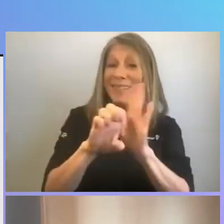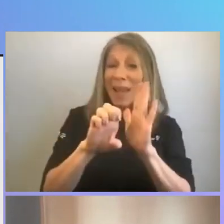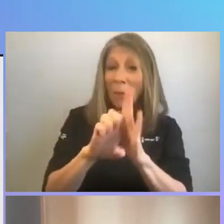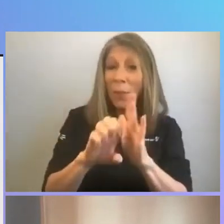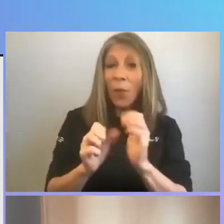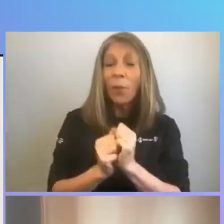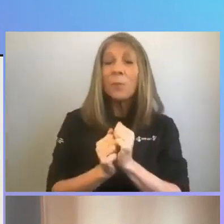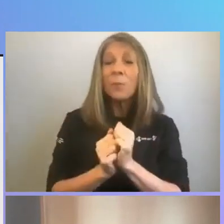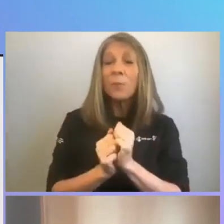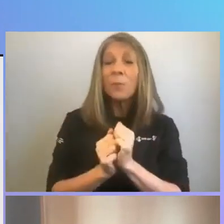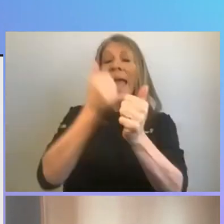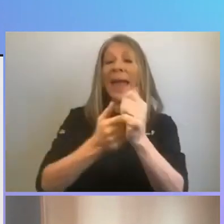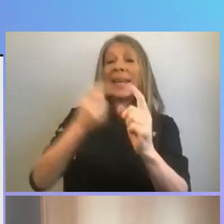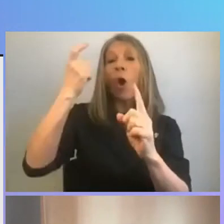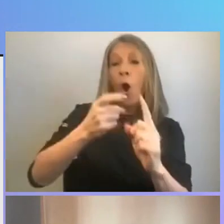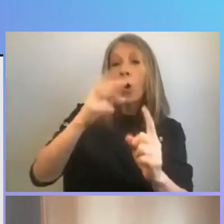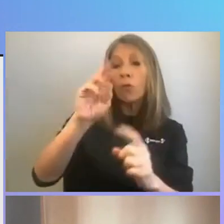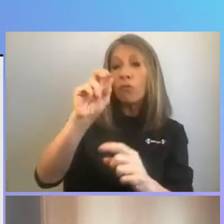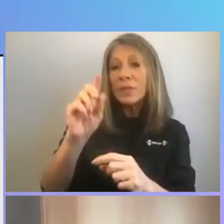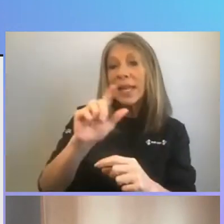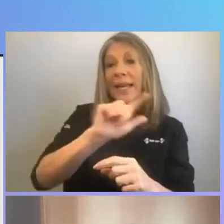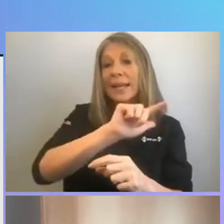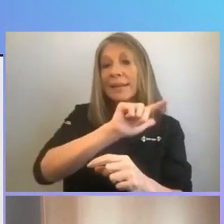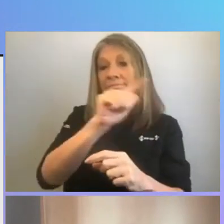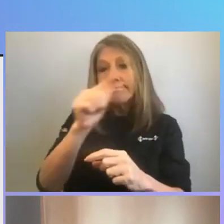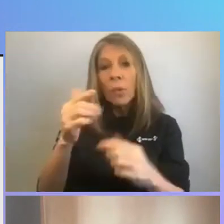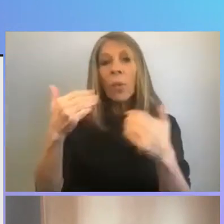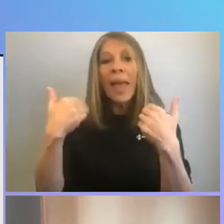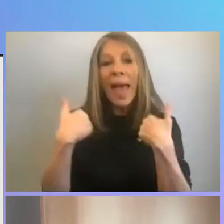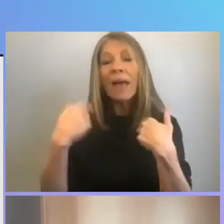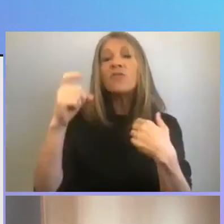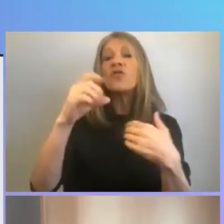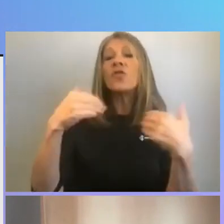auto rotating carousels that we may have should have a pause and